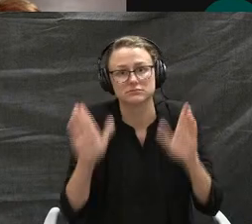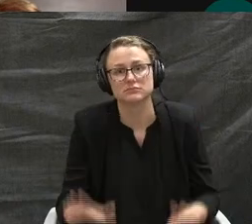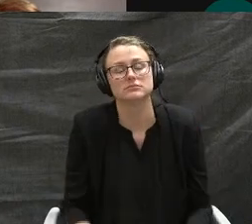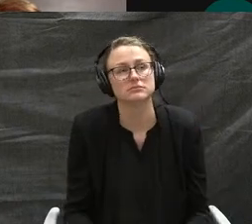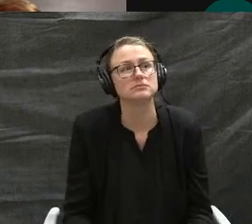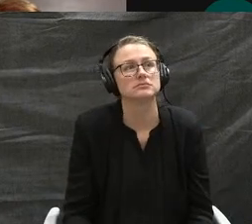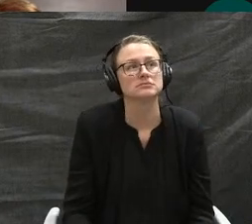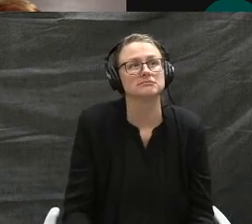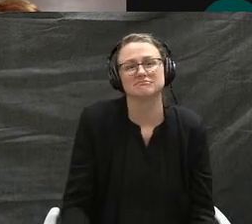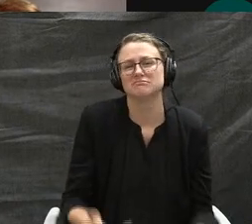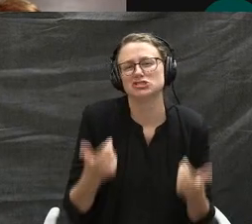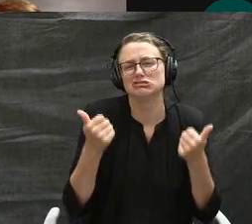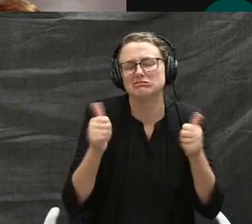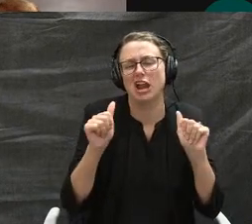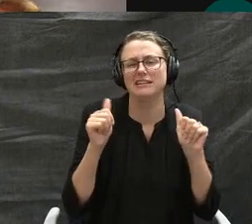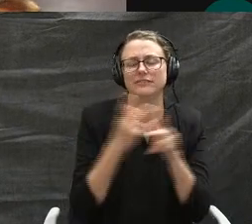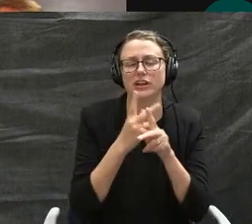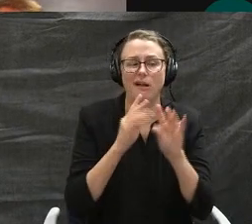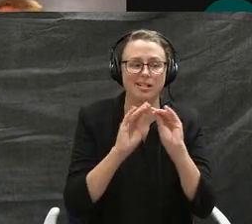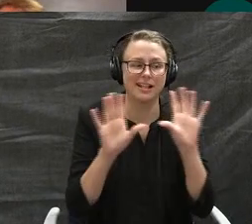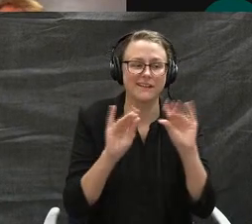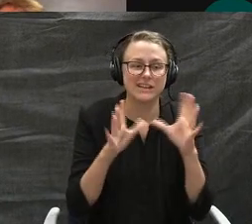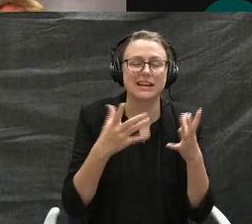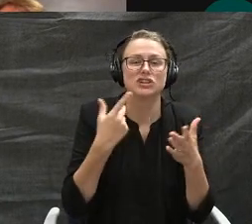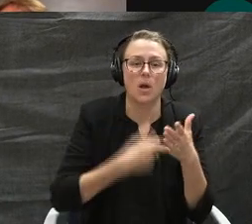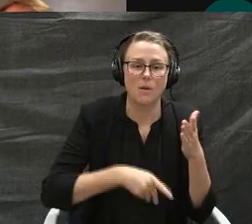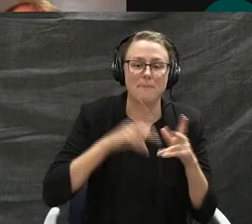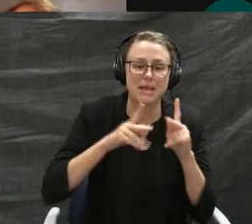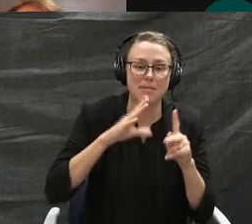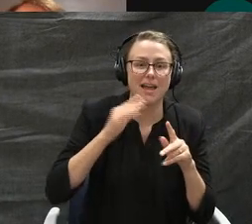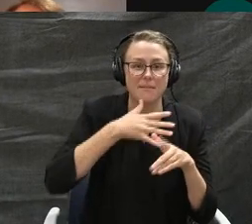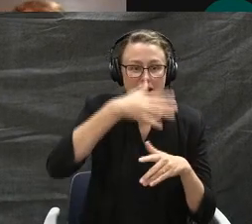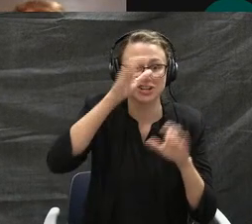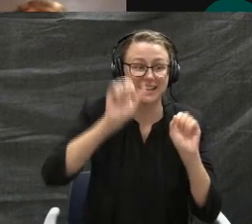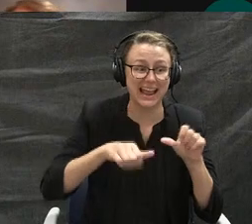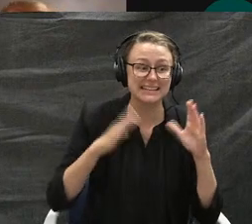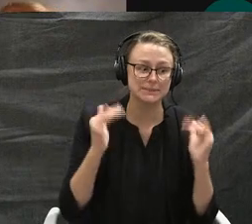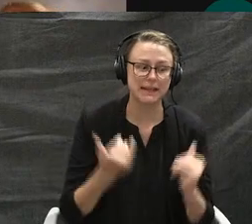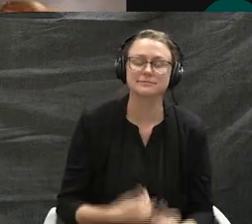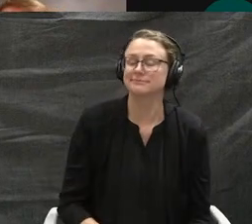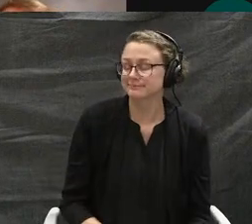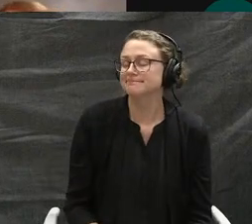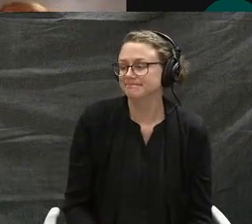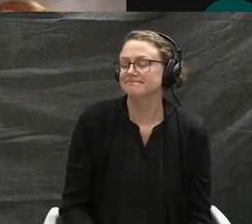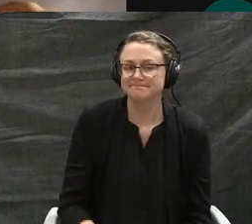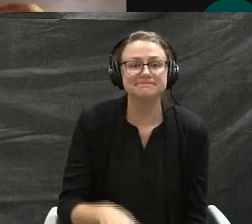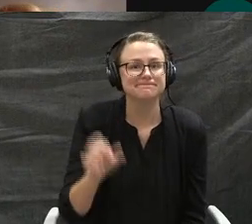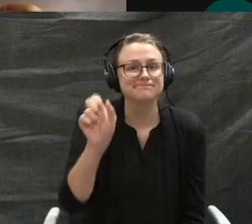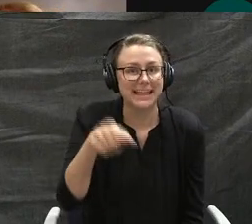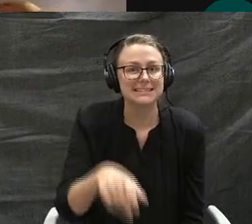So just looking for clarification on what people and parents can expect. Yes, and I think what's important to know